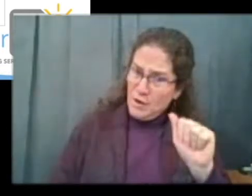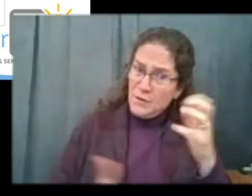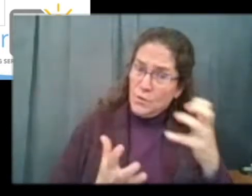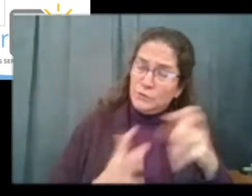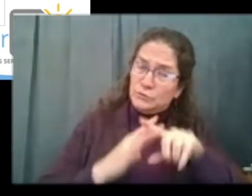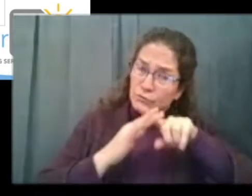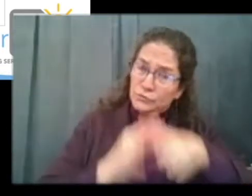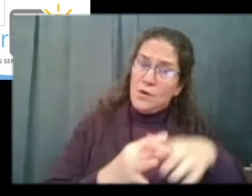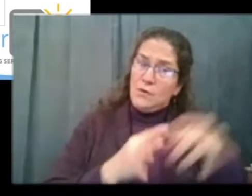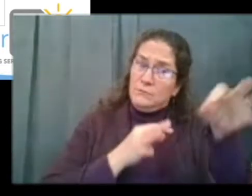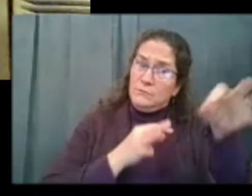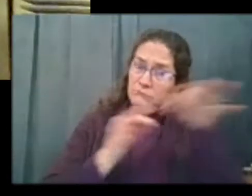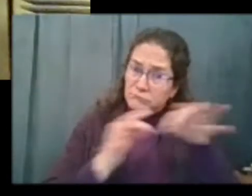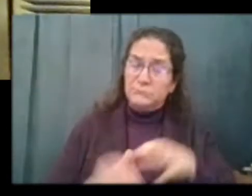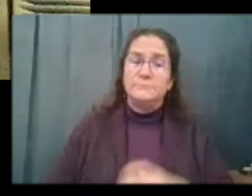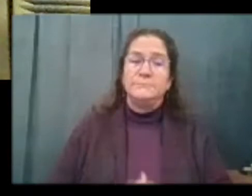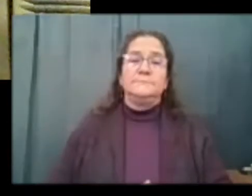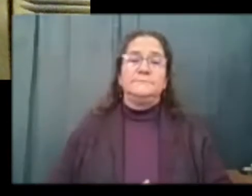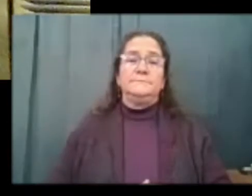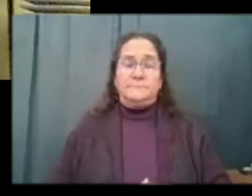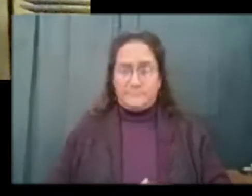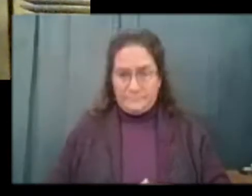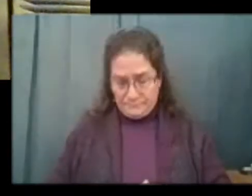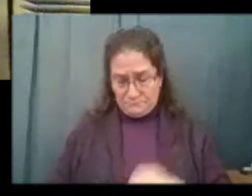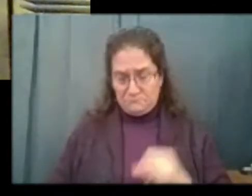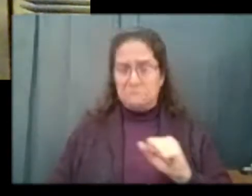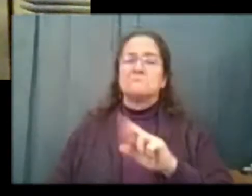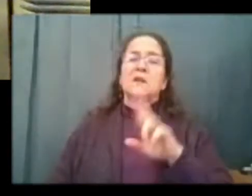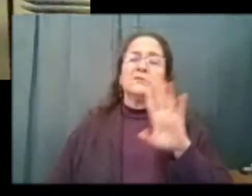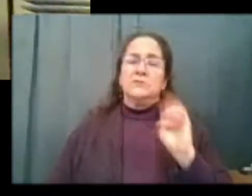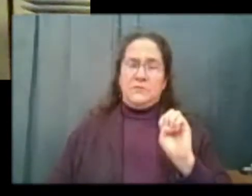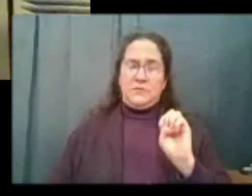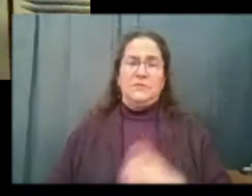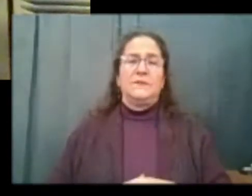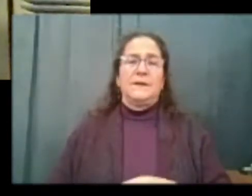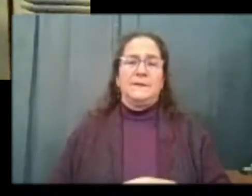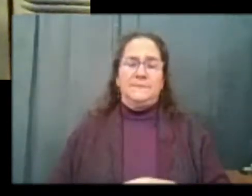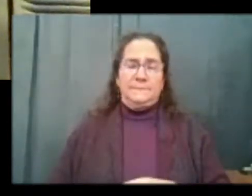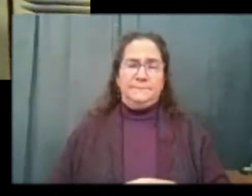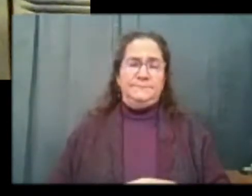Sure. One of the things that we would want to do